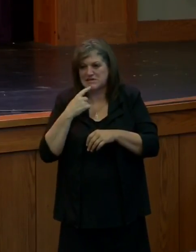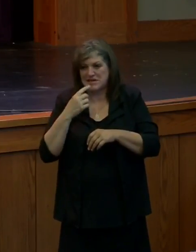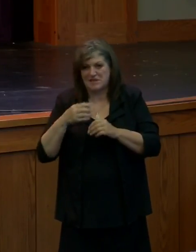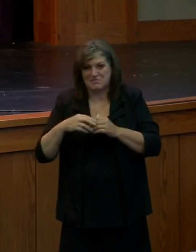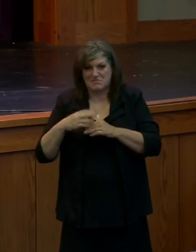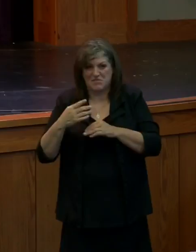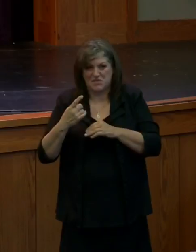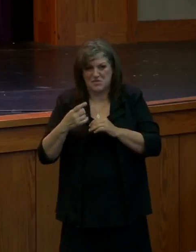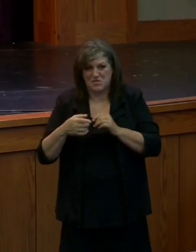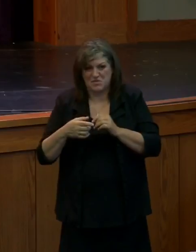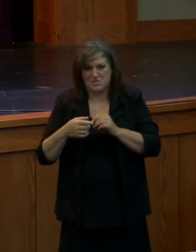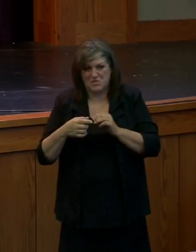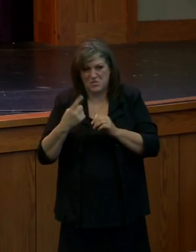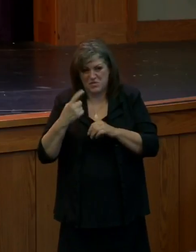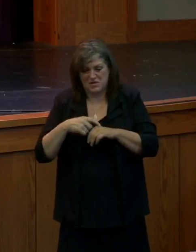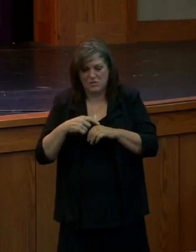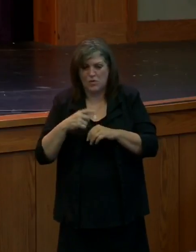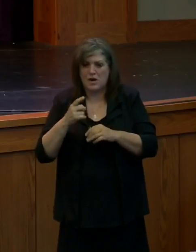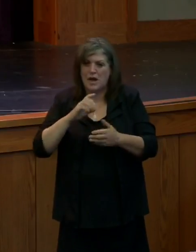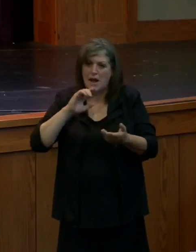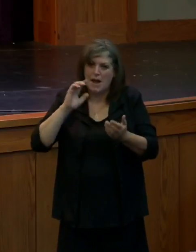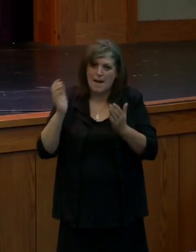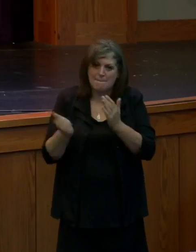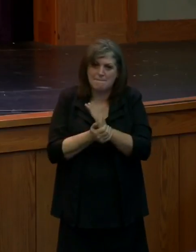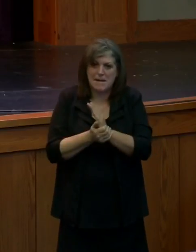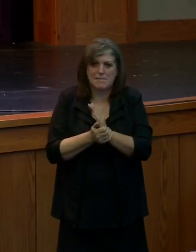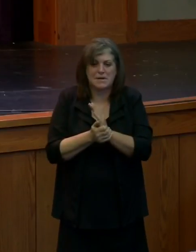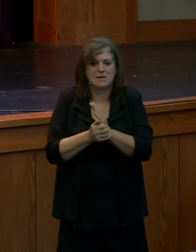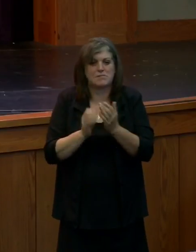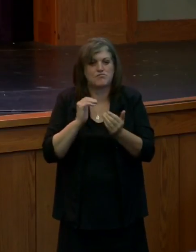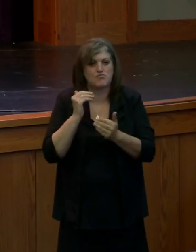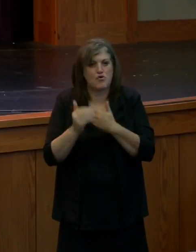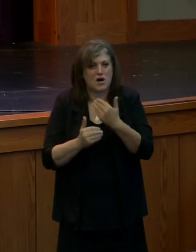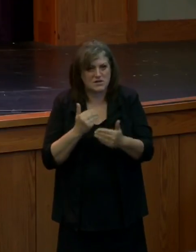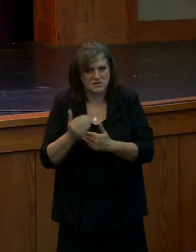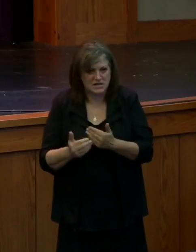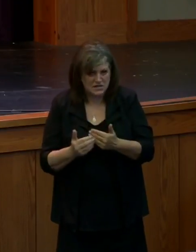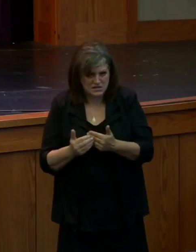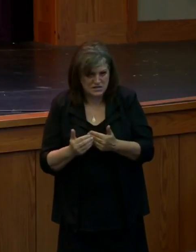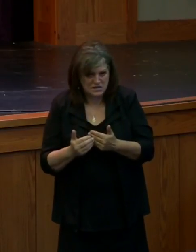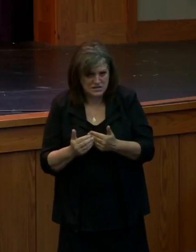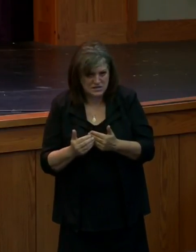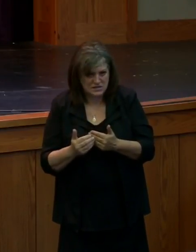ONE OCCASION THAT WE HAVE AN AMENDMENT PROCESS THAT NEEDS TO